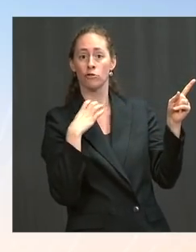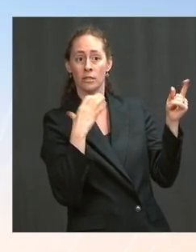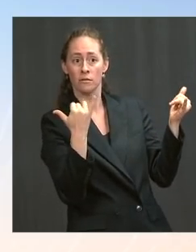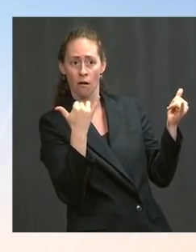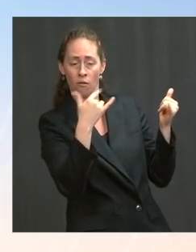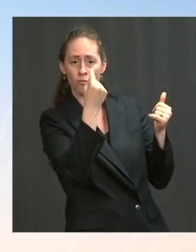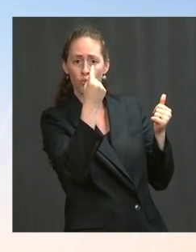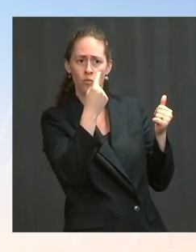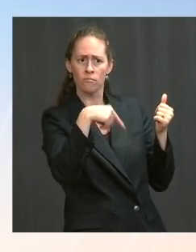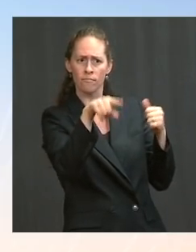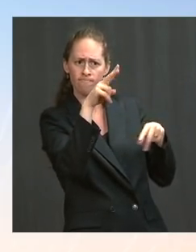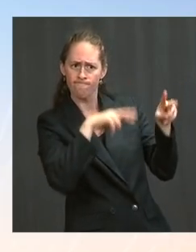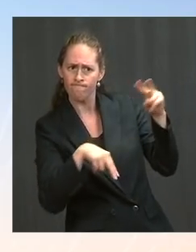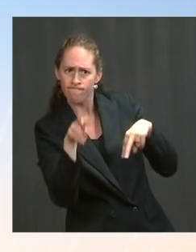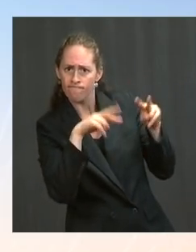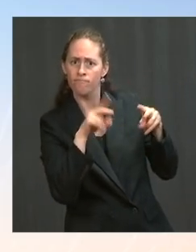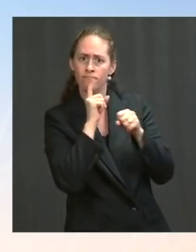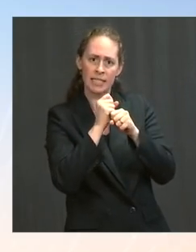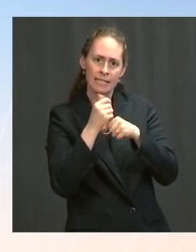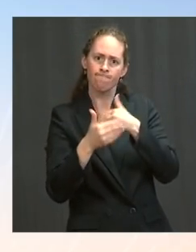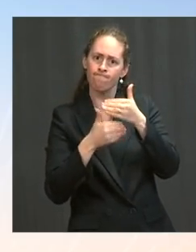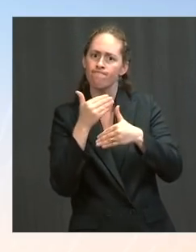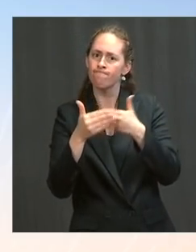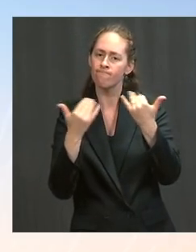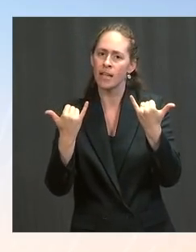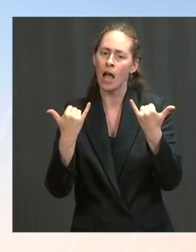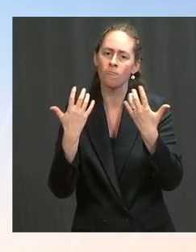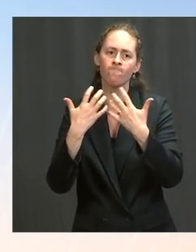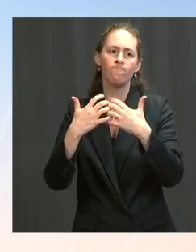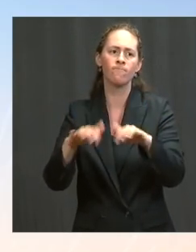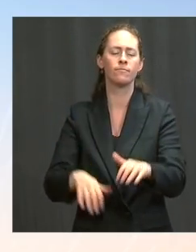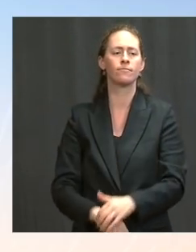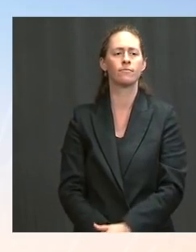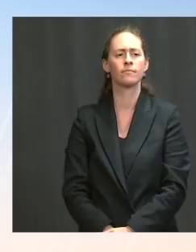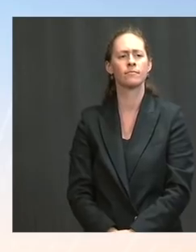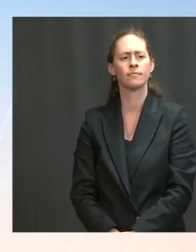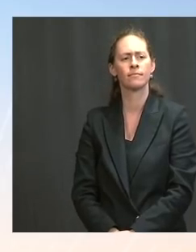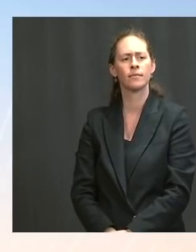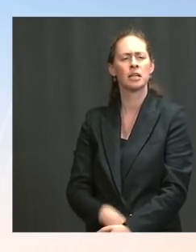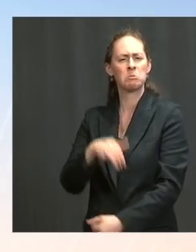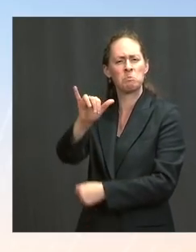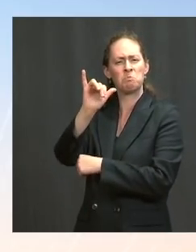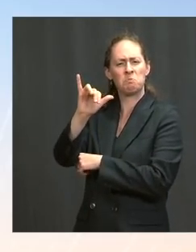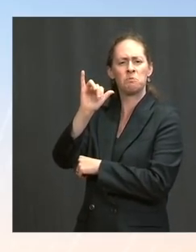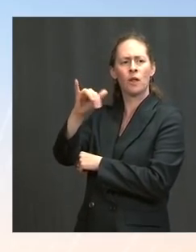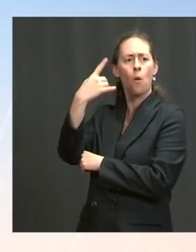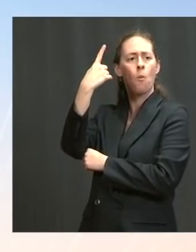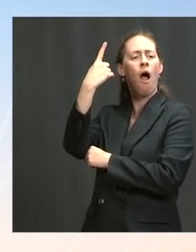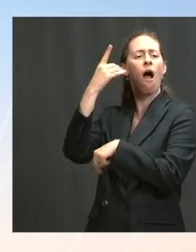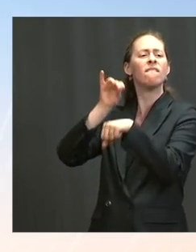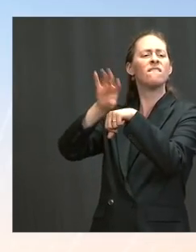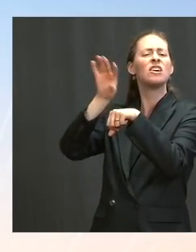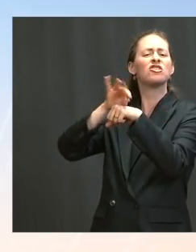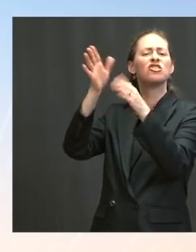The Press: Okay. Something one of the advisors said this weekend -- Cedric Richmond -- he said, "Republicans defunded the police